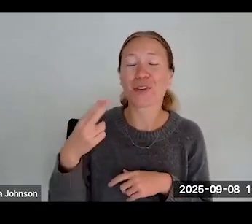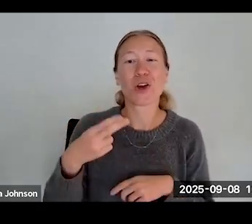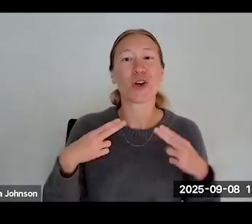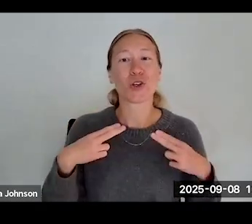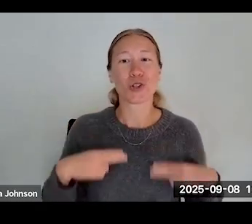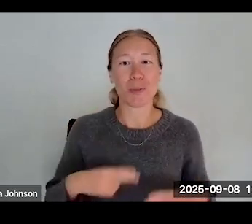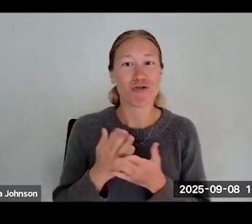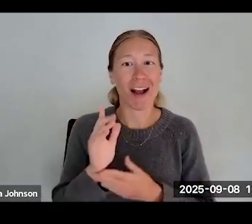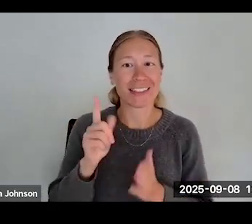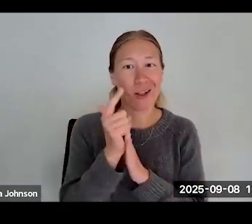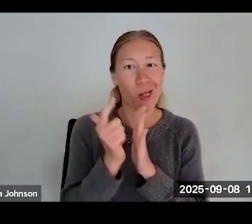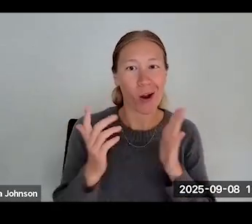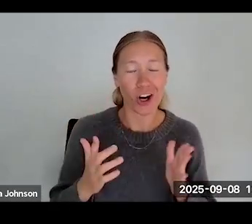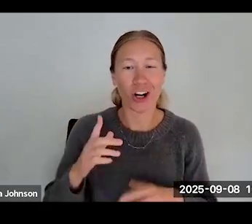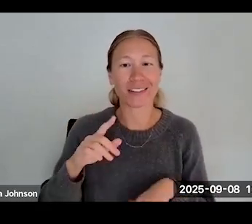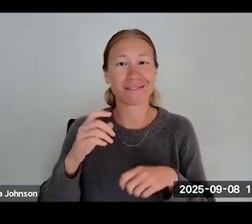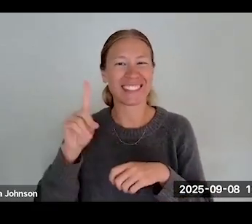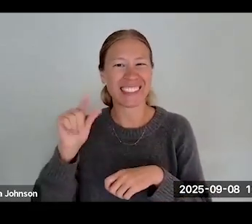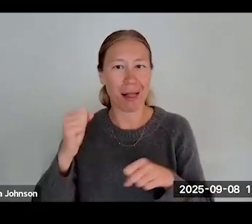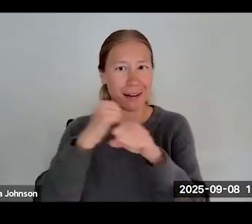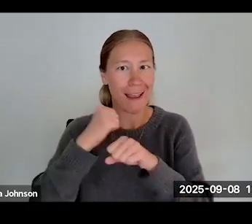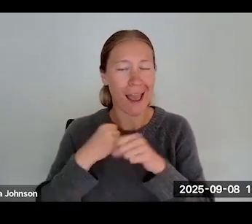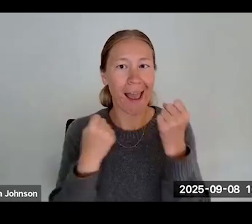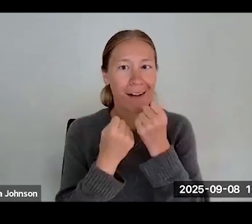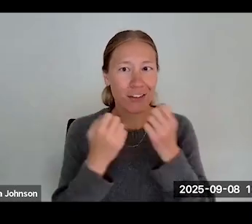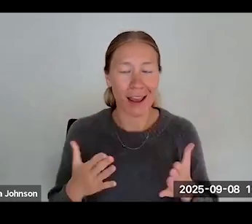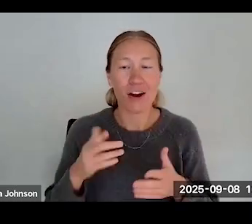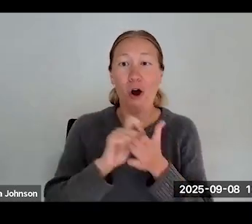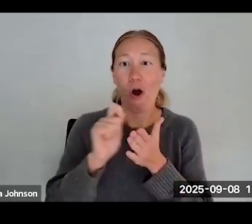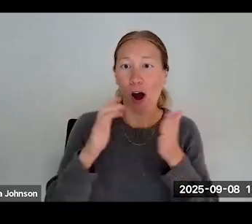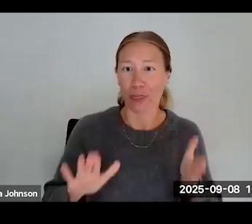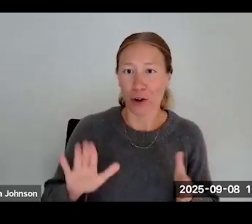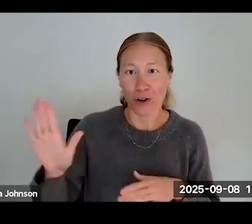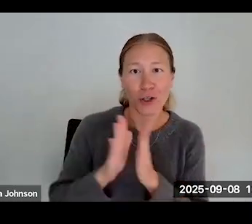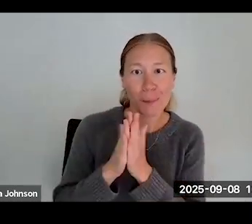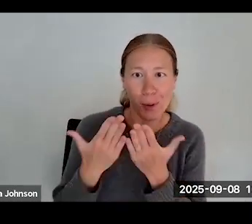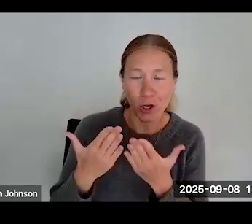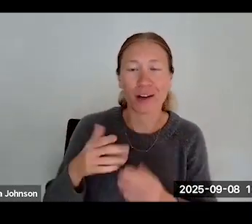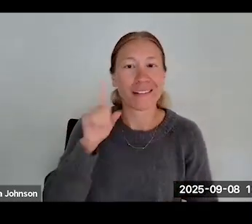disability advocate, and the author of "Haben: The Deafblind Woman Who Conquered Harvard Law."